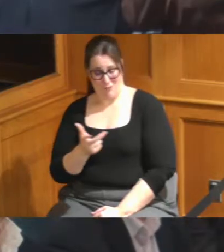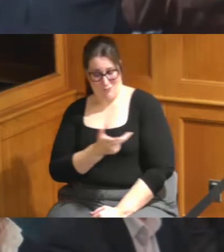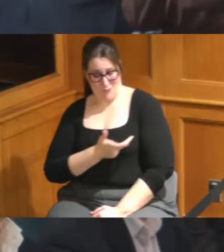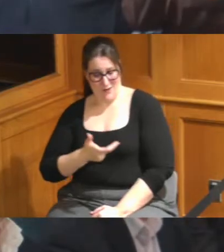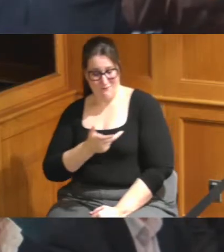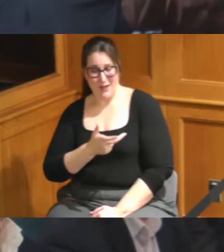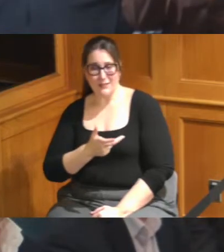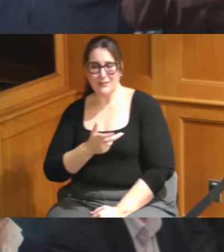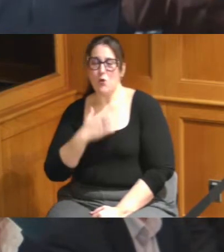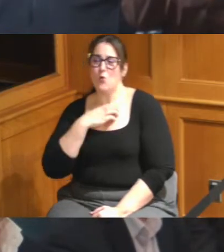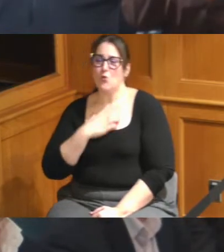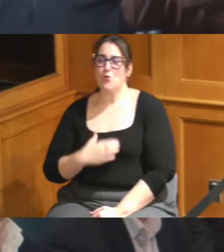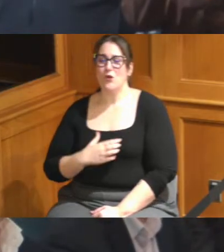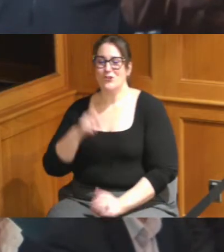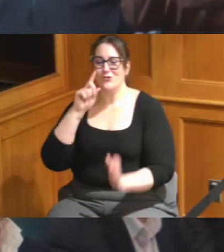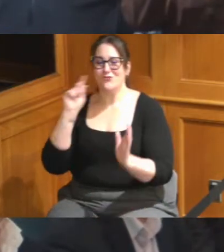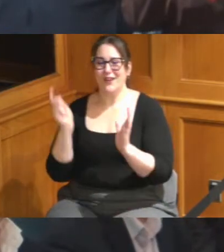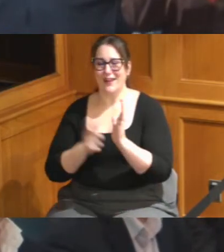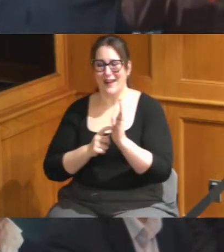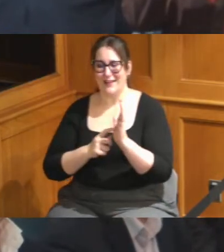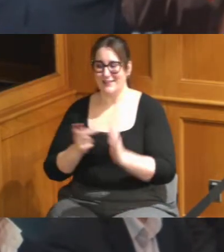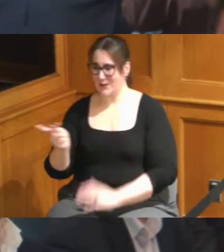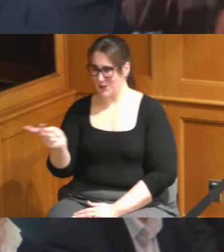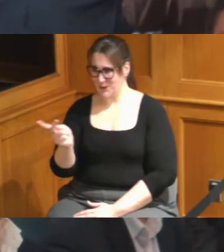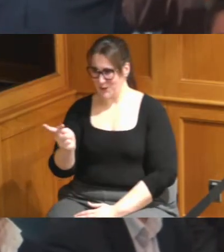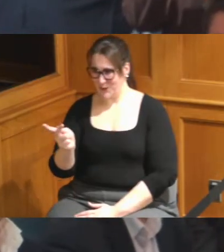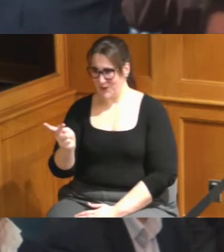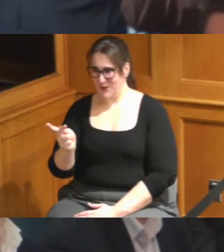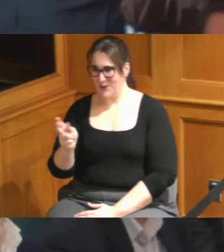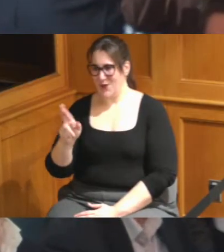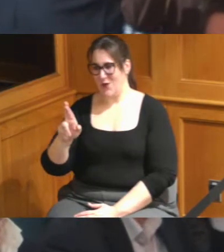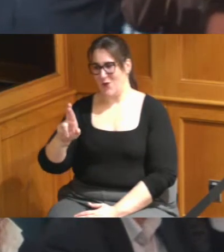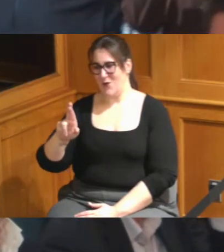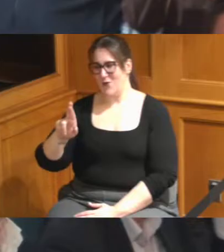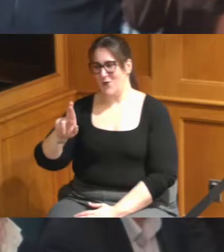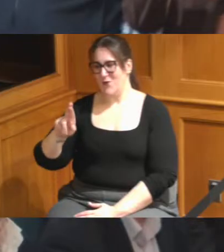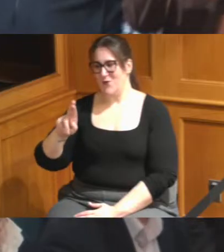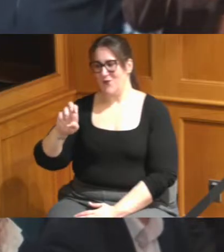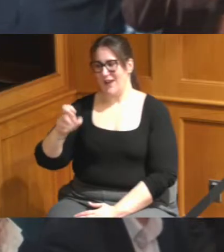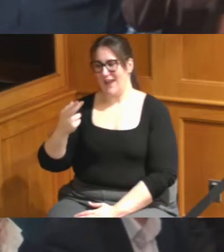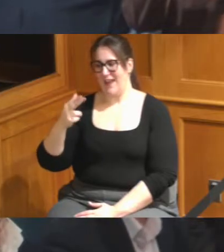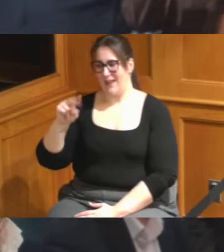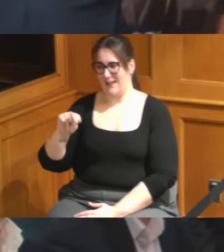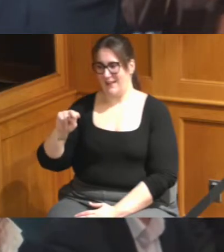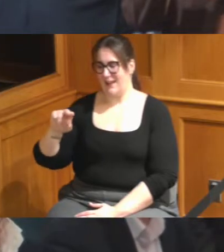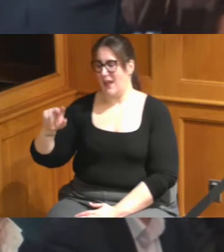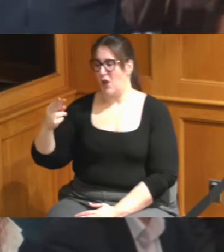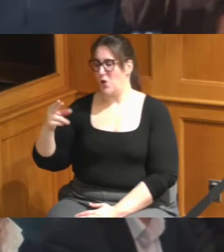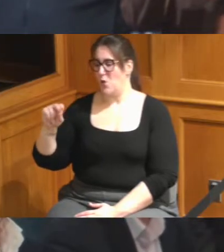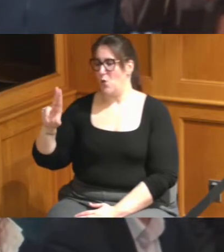wishes to recognize Deputies Rehn and Houston for their decades of service and their lasting